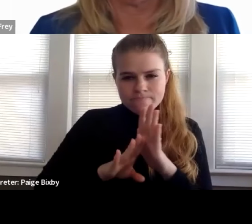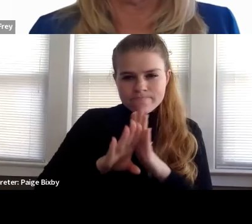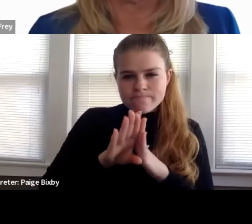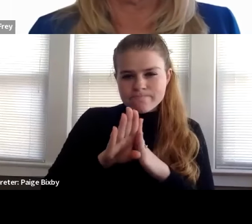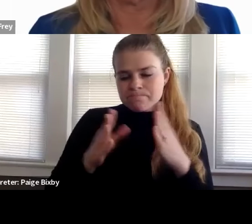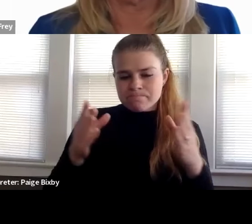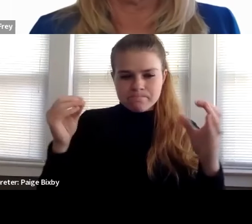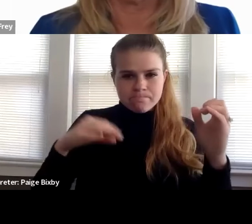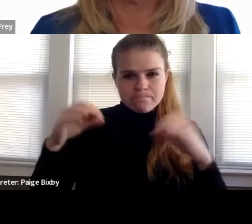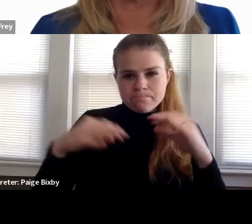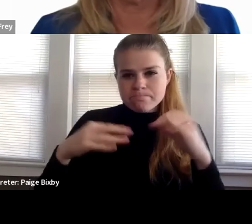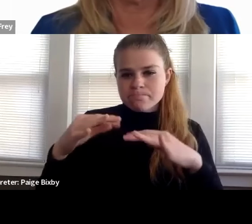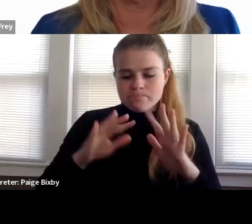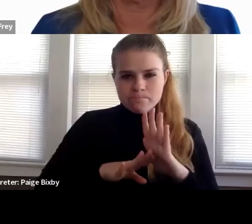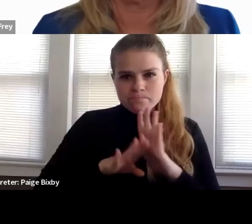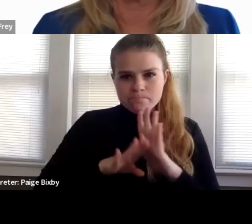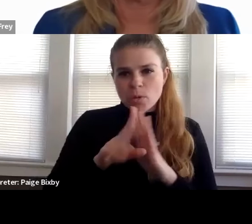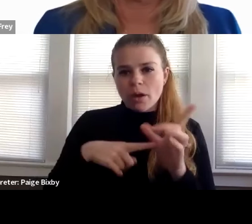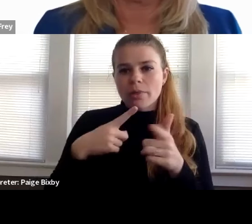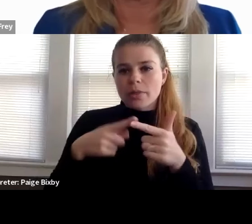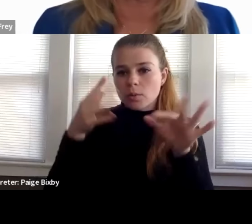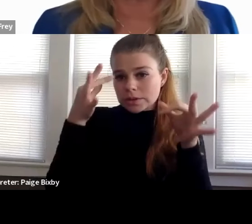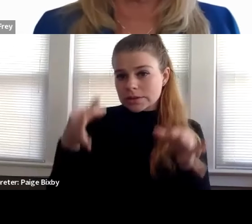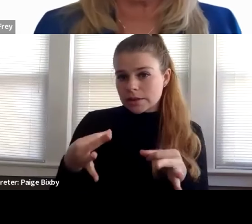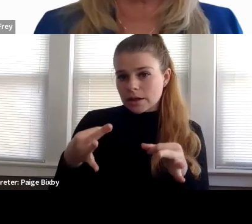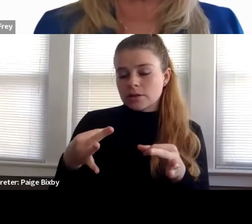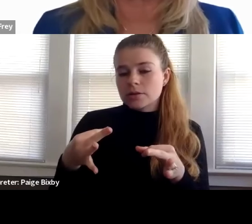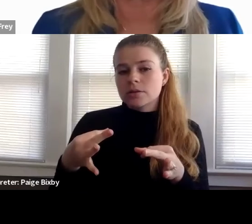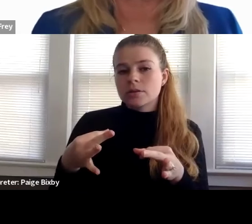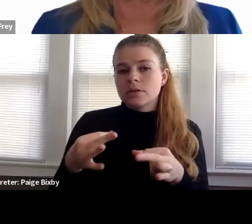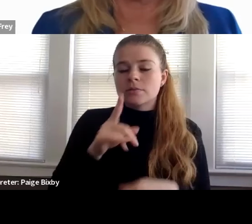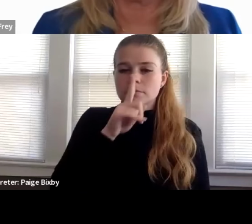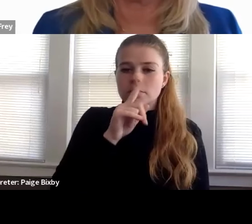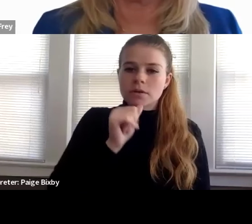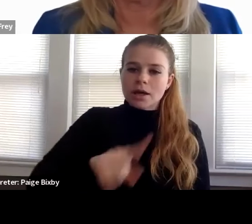and we decided to use it, not only DPSS would use it,